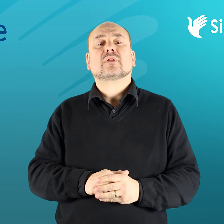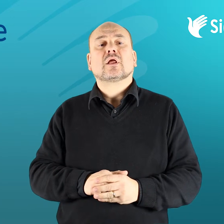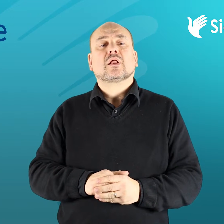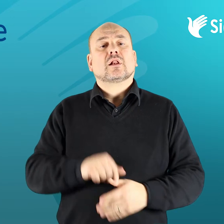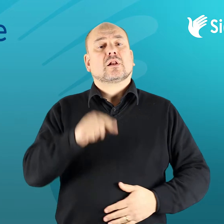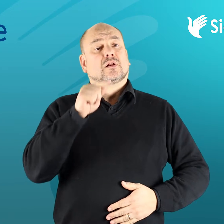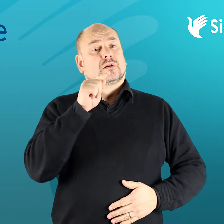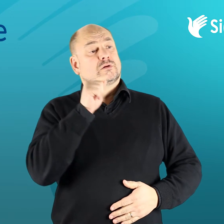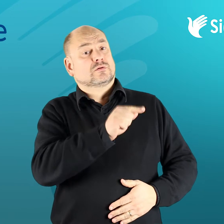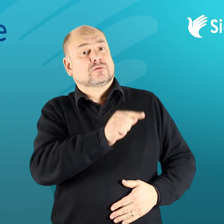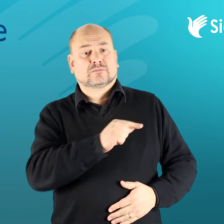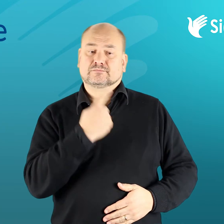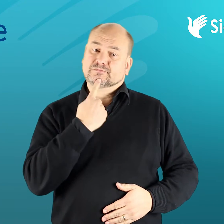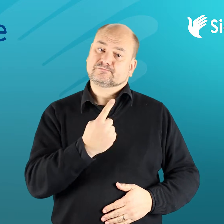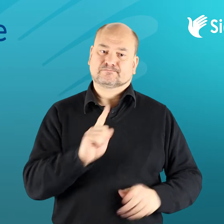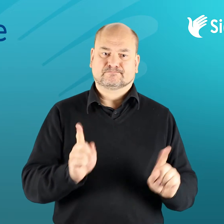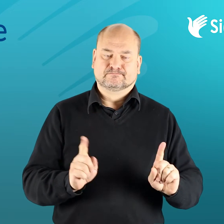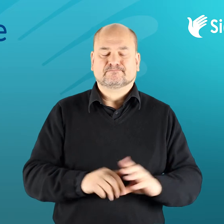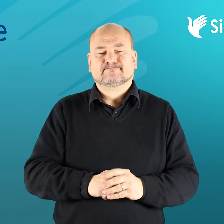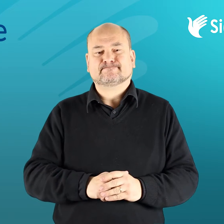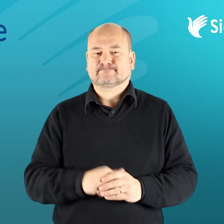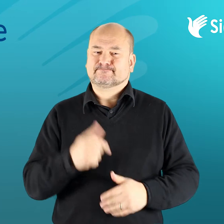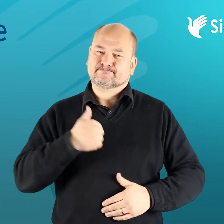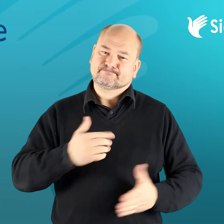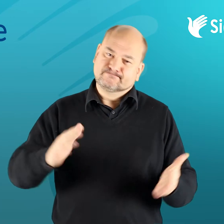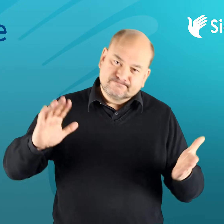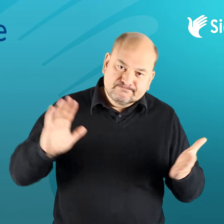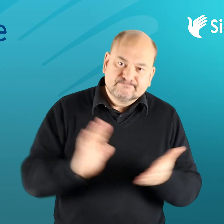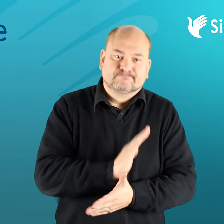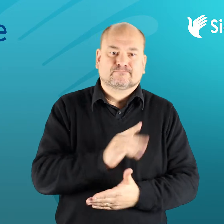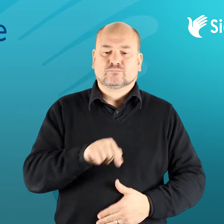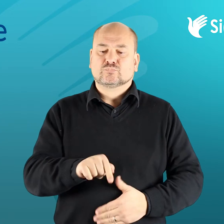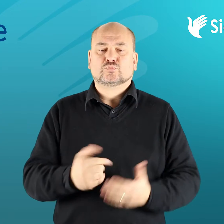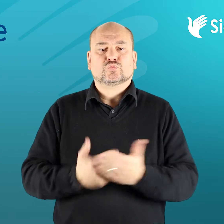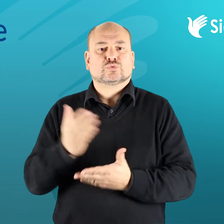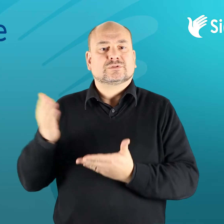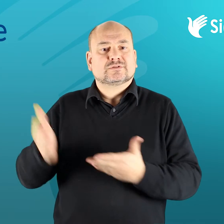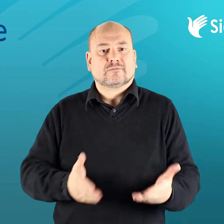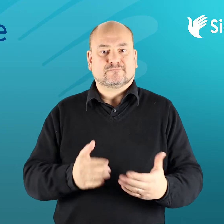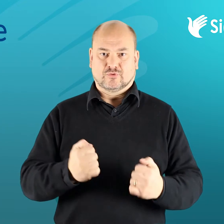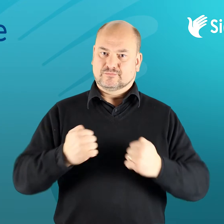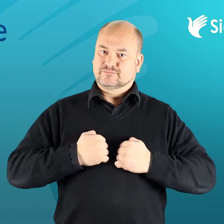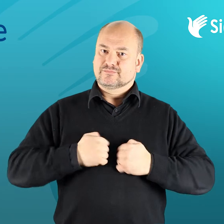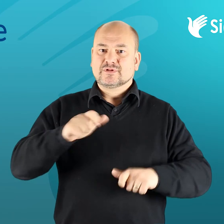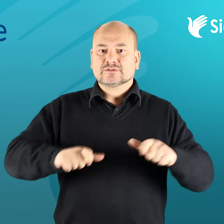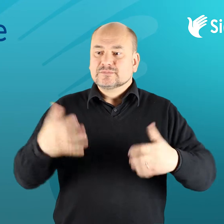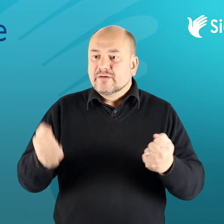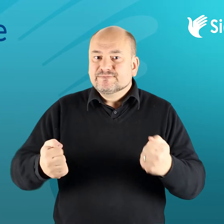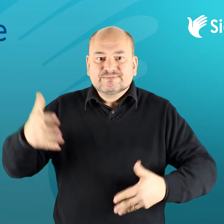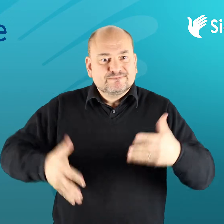"We’re delighted with this new service for our customers who use BSL.